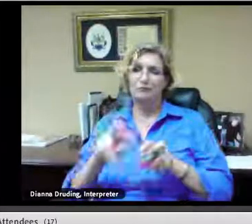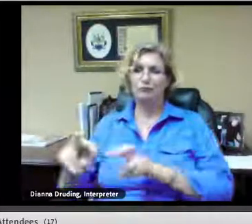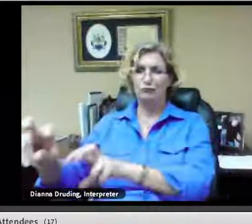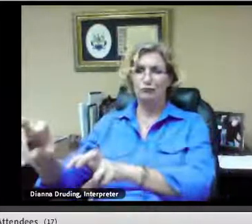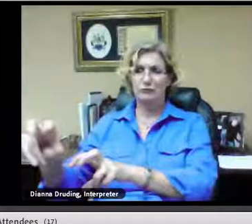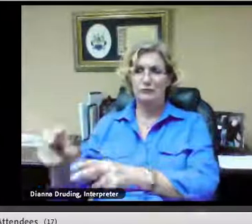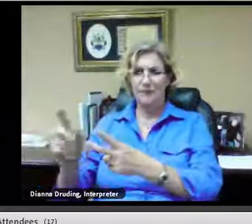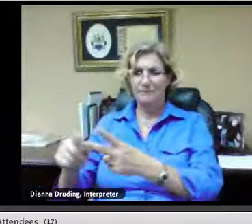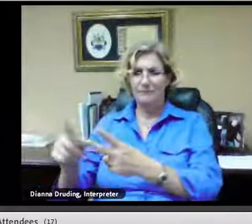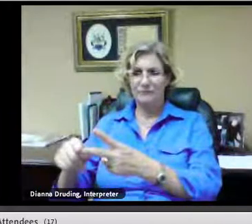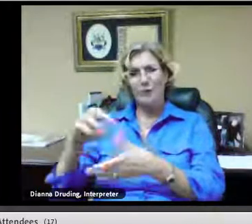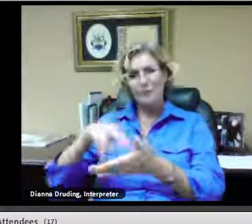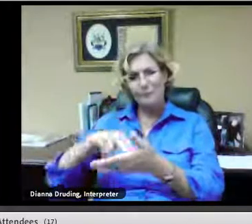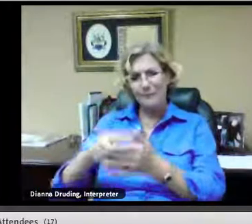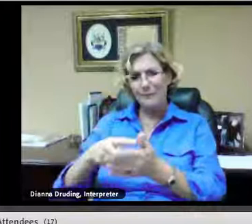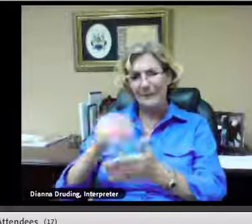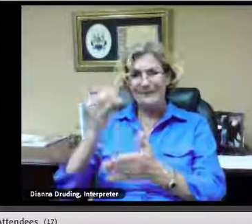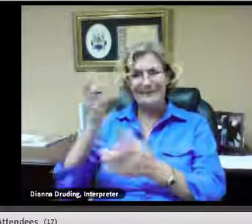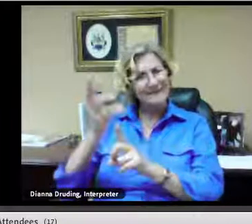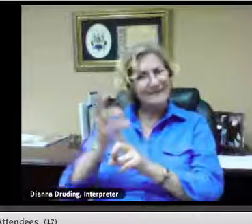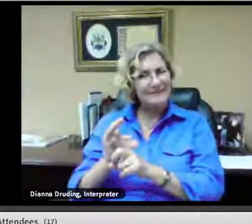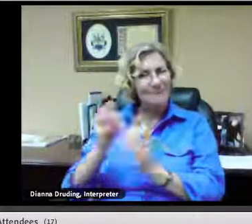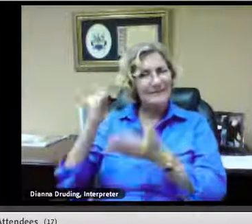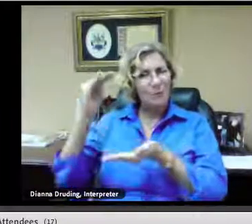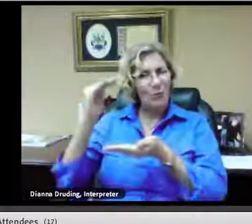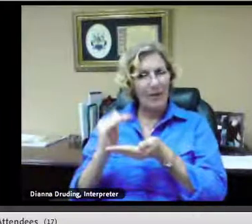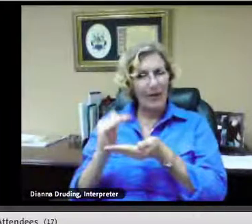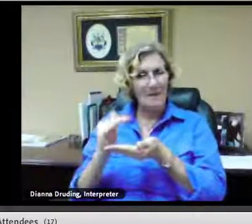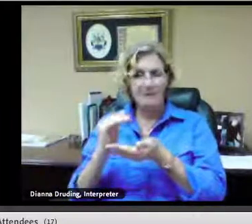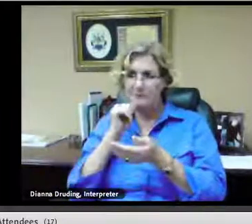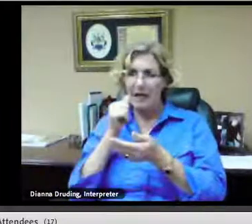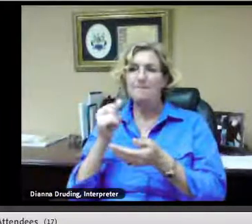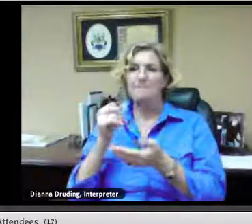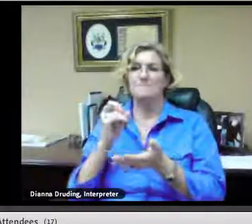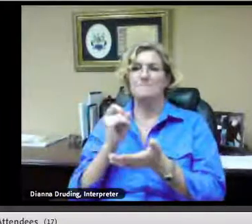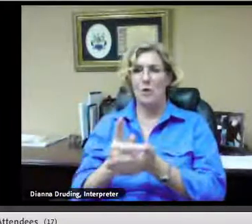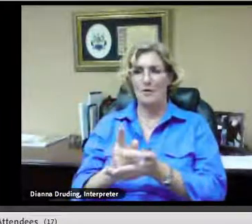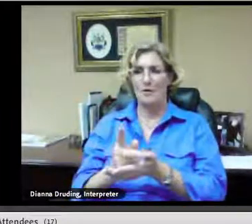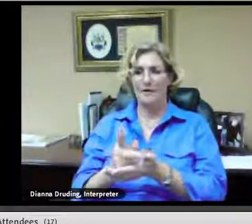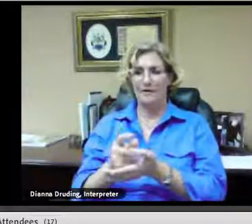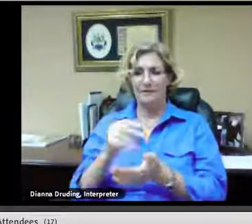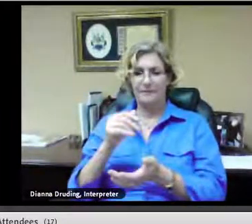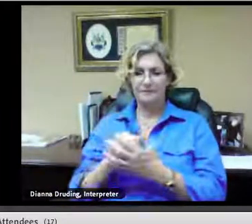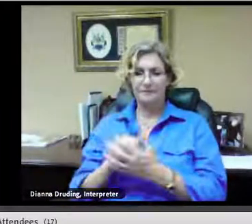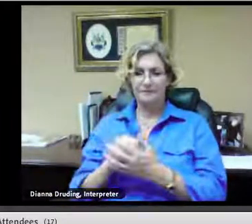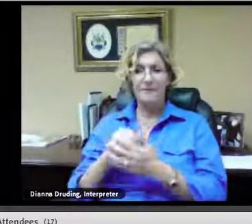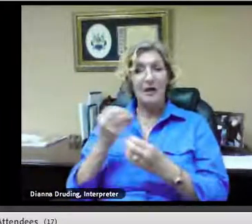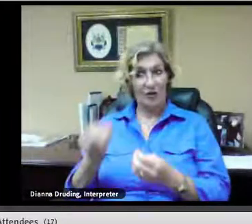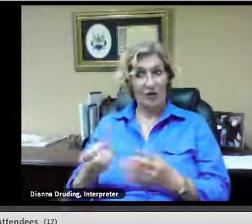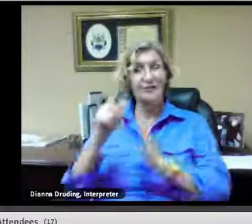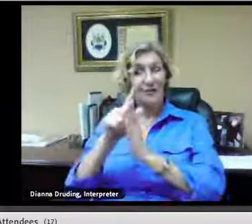there's a lot of lawsuits out there for people who have, you know, said, "I am being discriminated against against this law,"